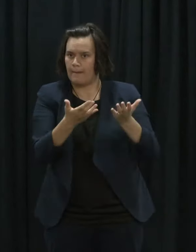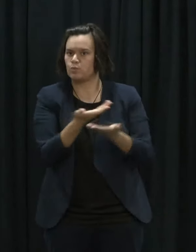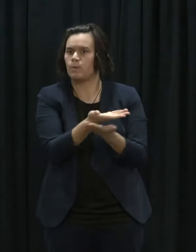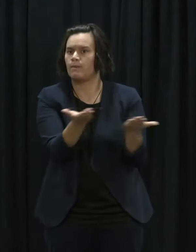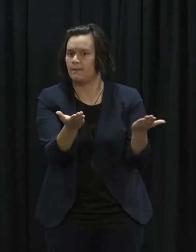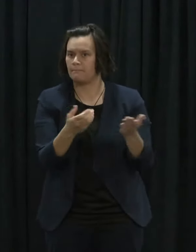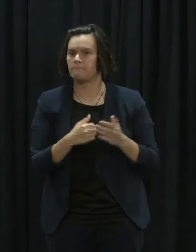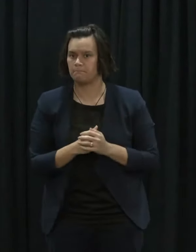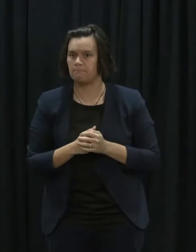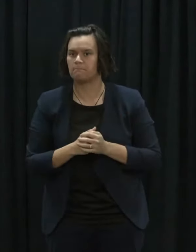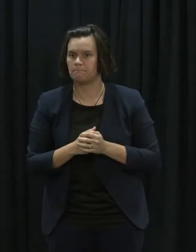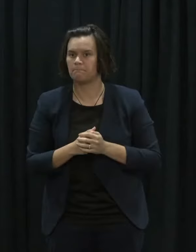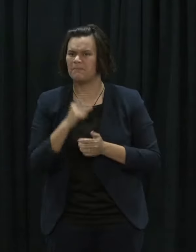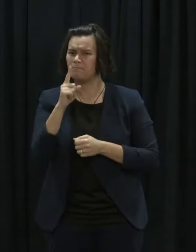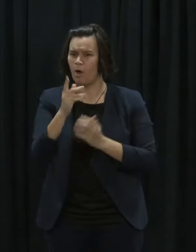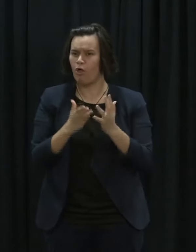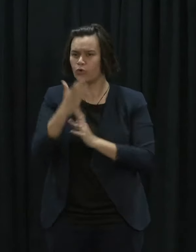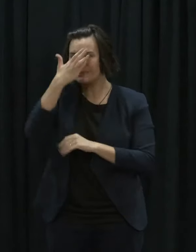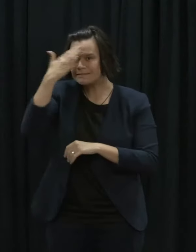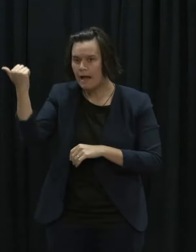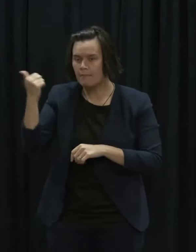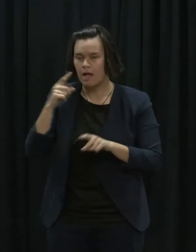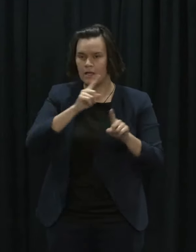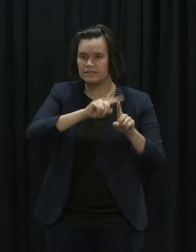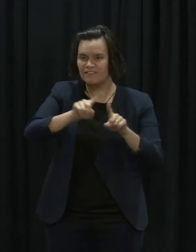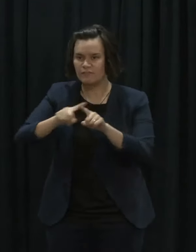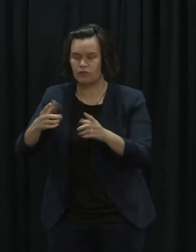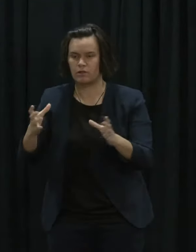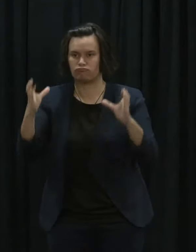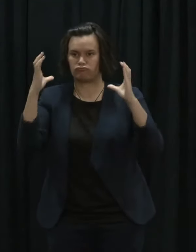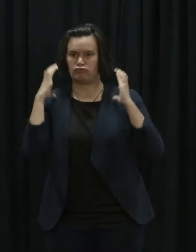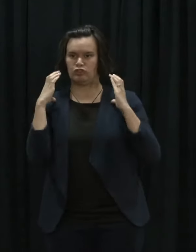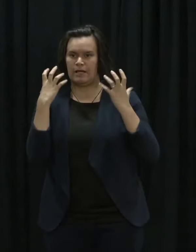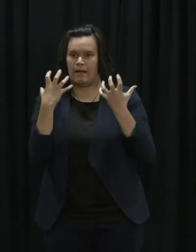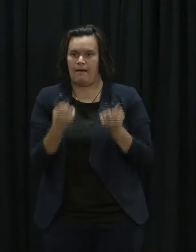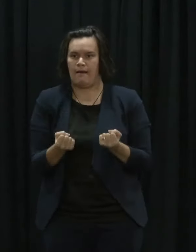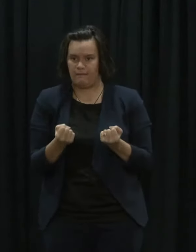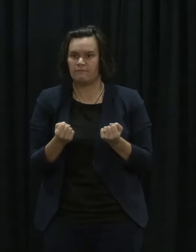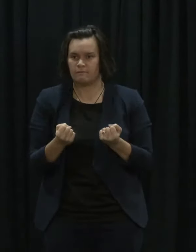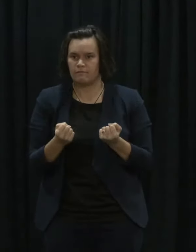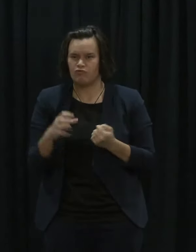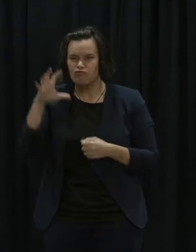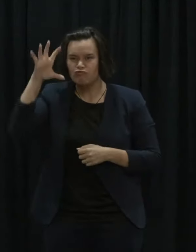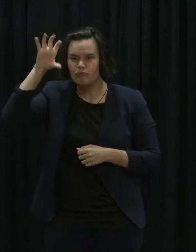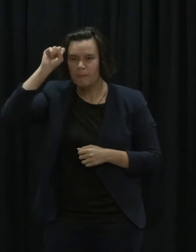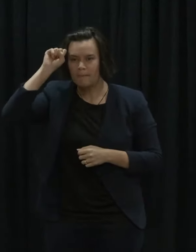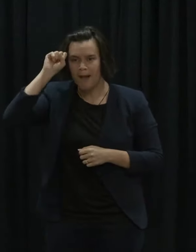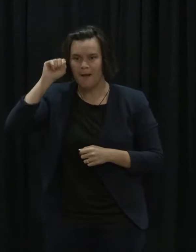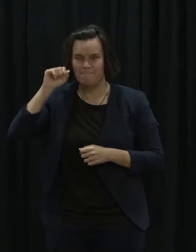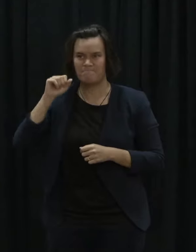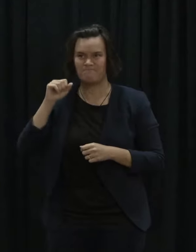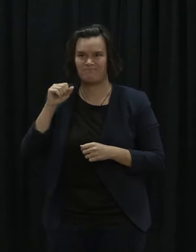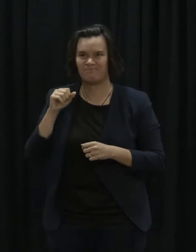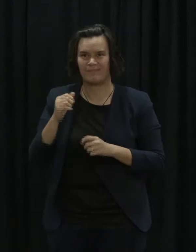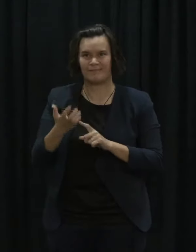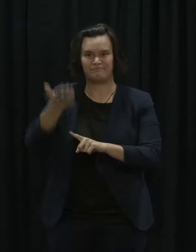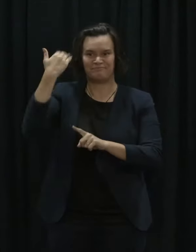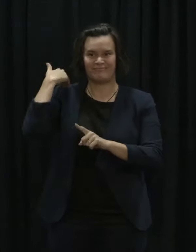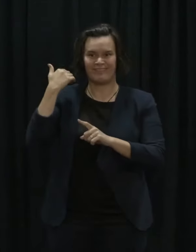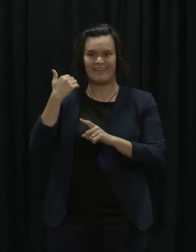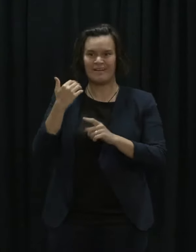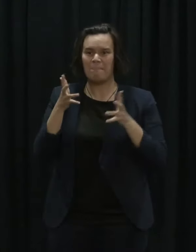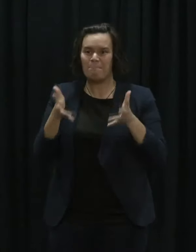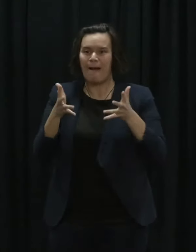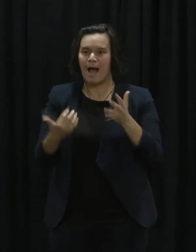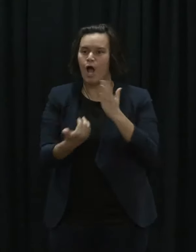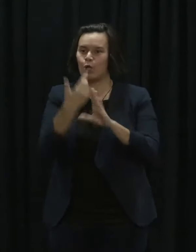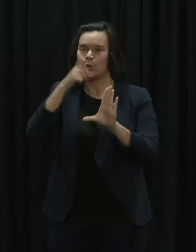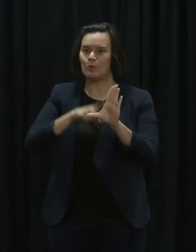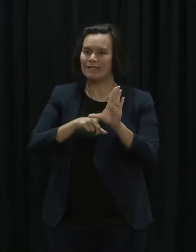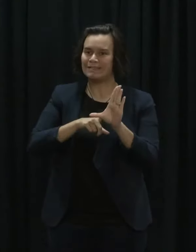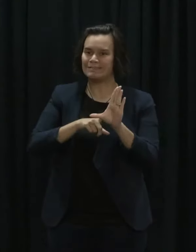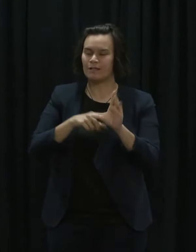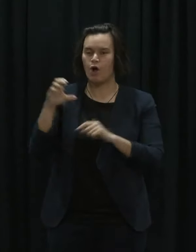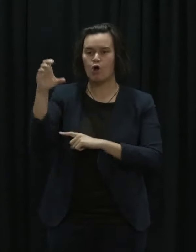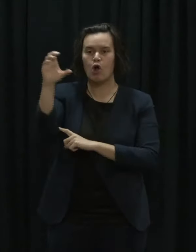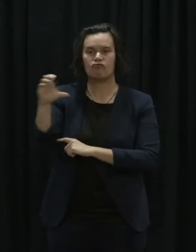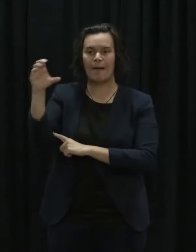barriers are up to them.